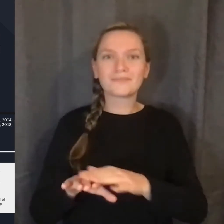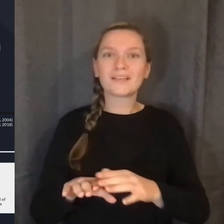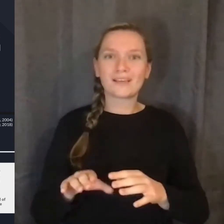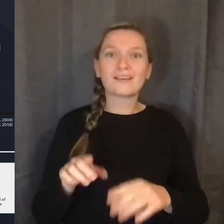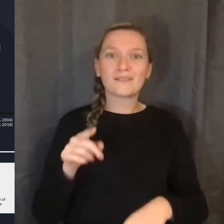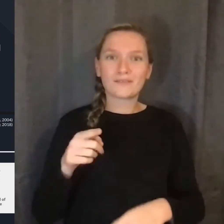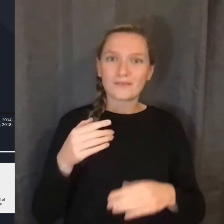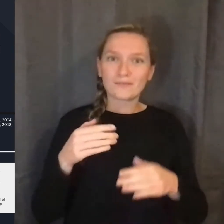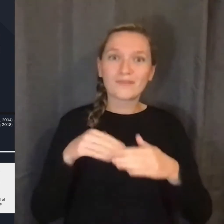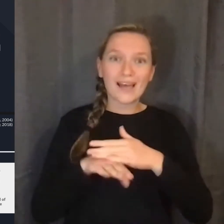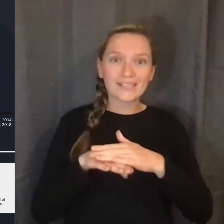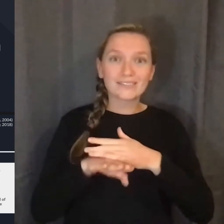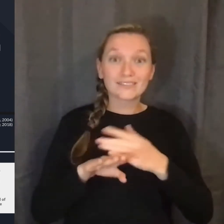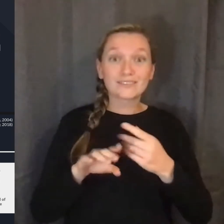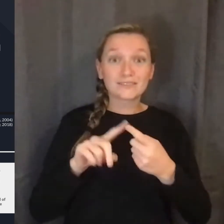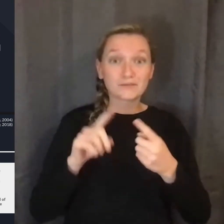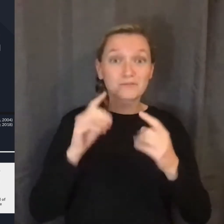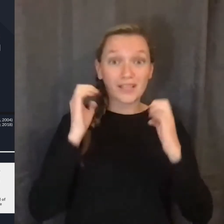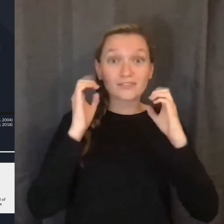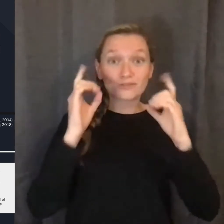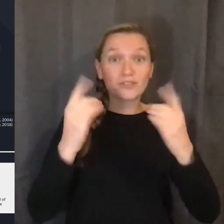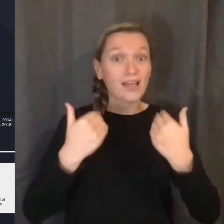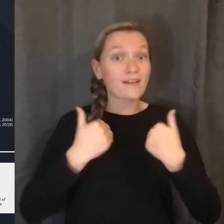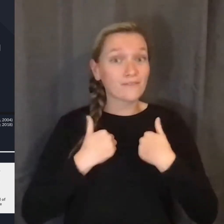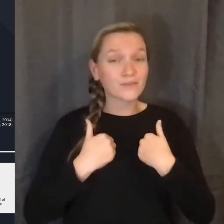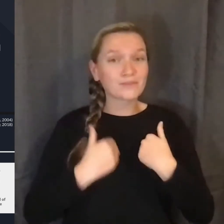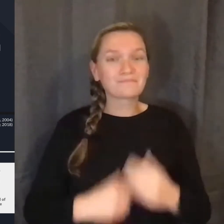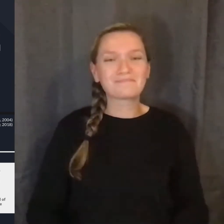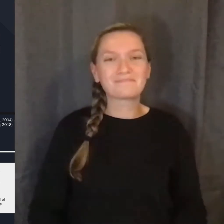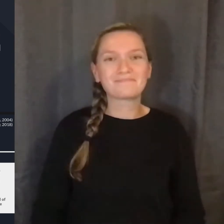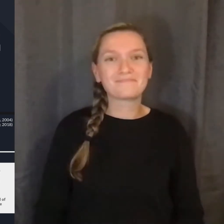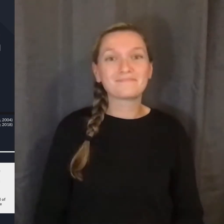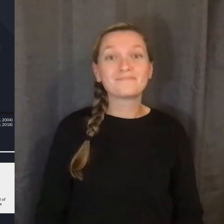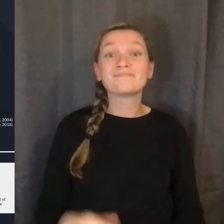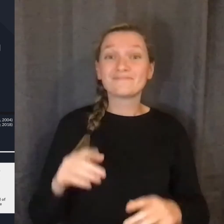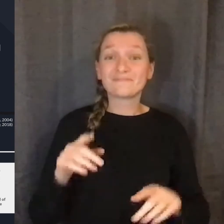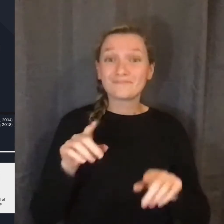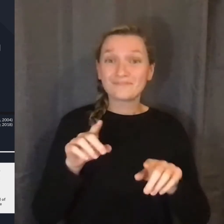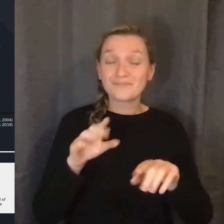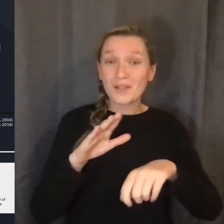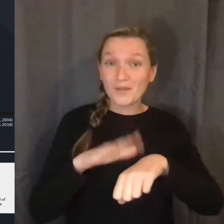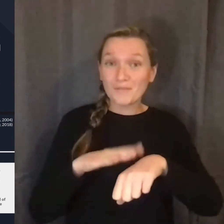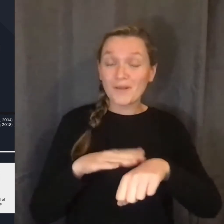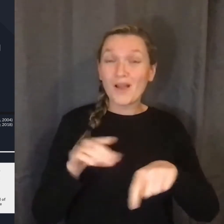If the student is mainstreamed they will have equal access to education through these services.